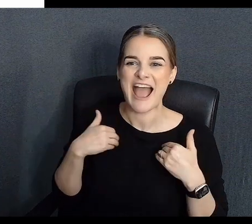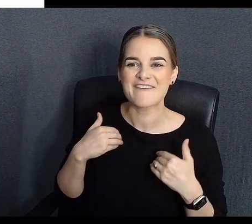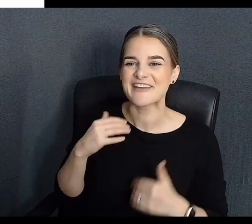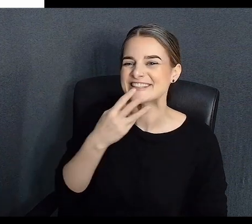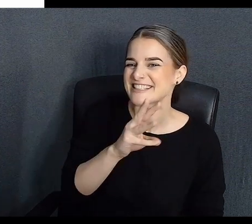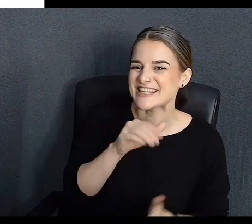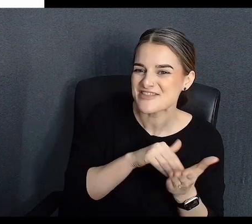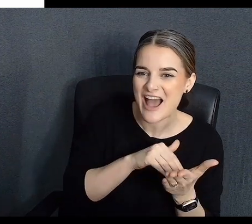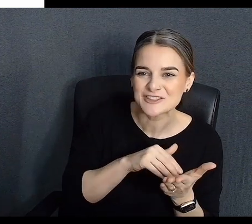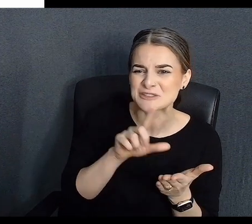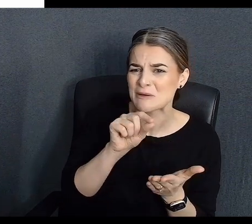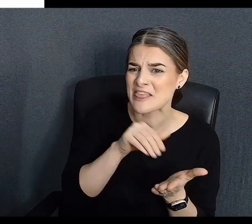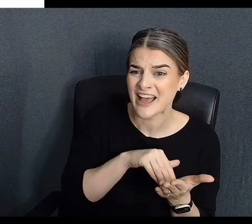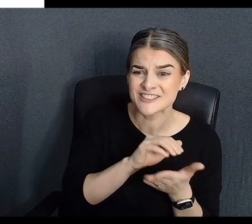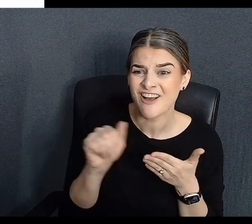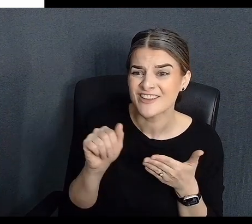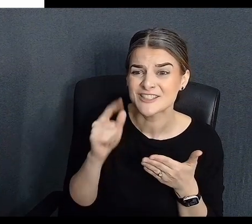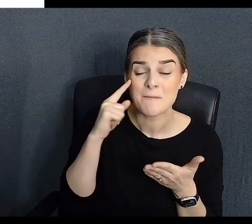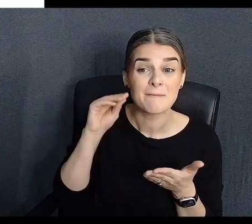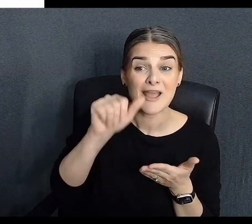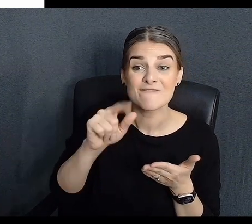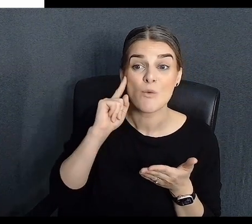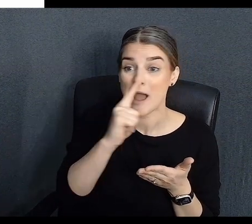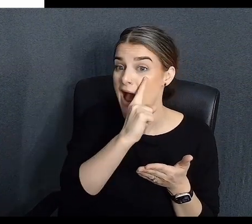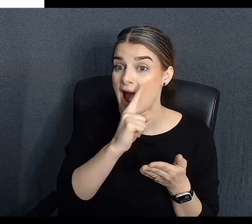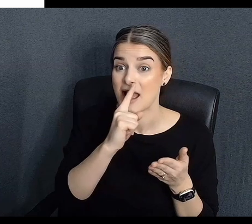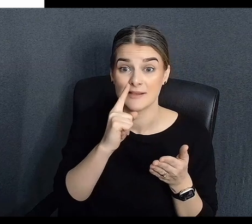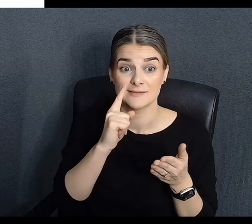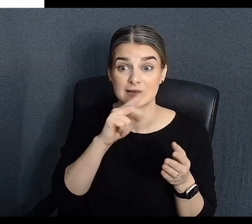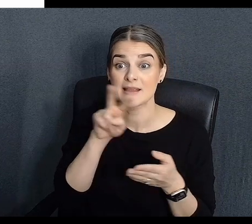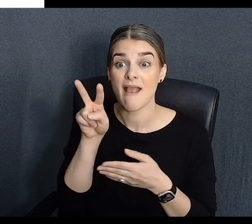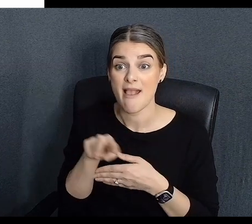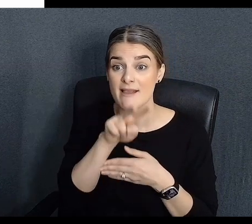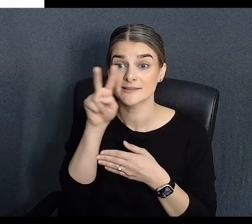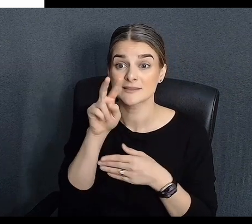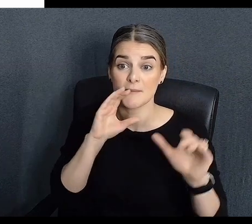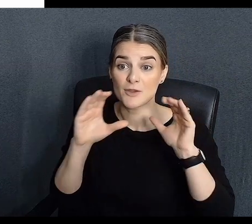for a eye gaze communication system. And then anytime we're adding accessories,